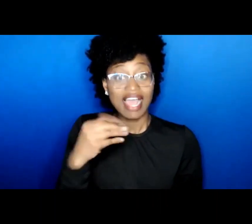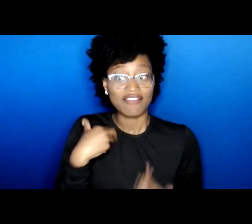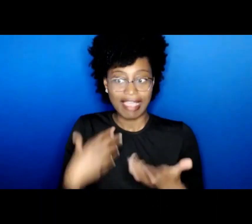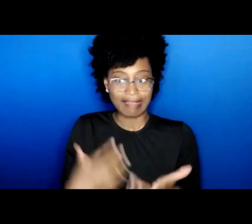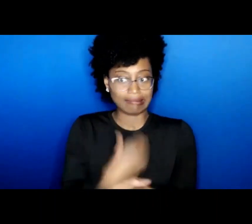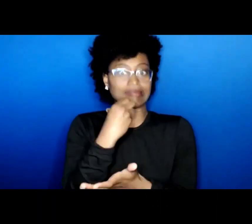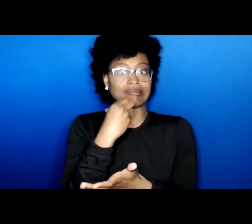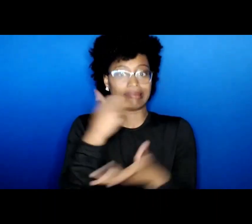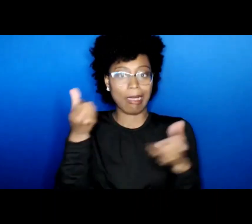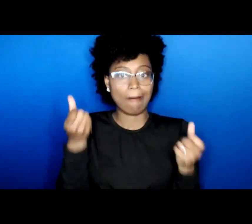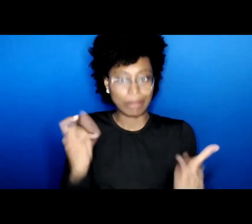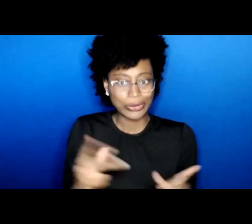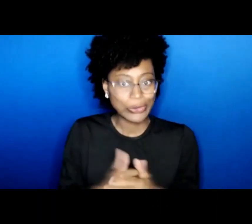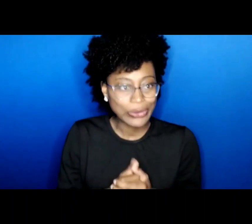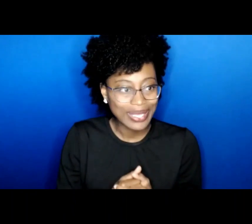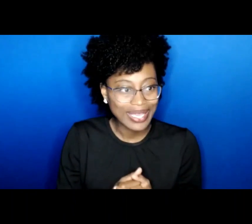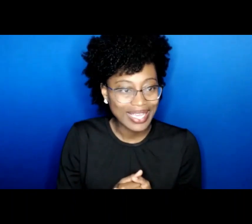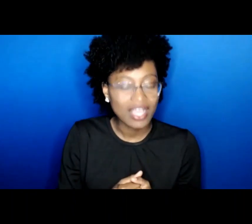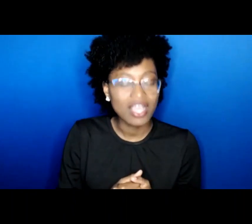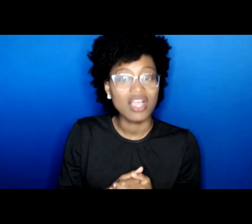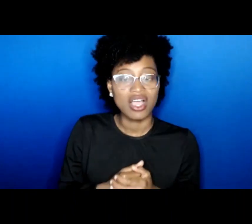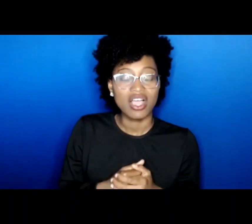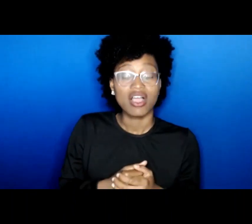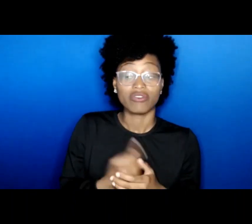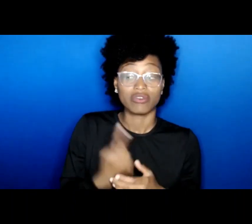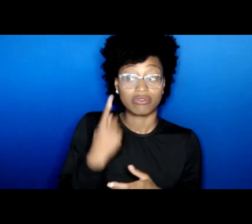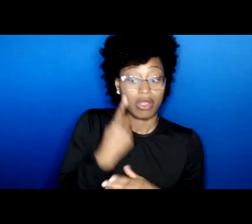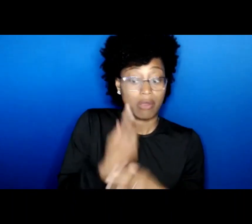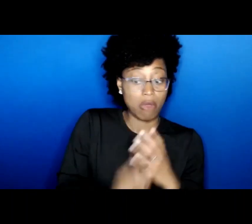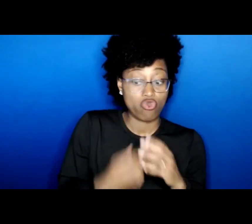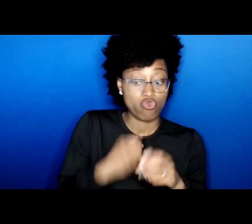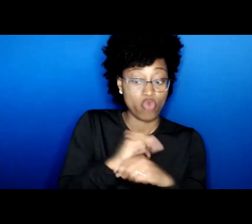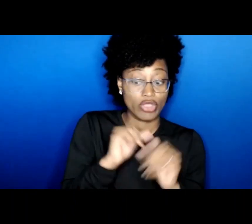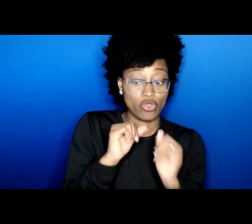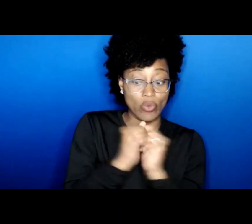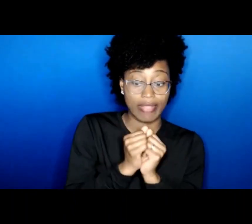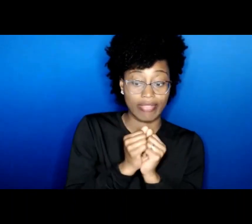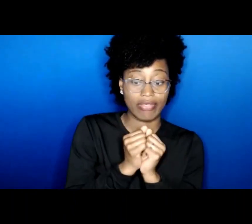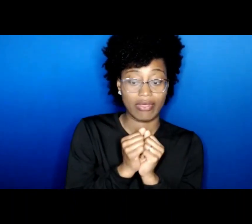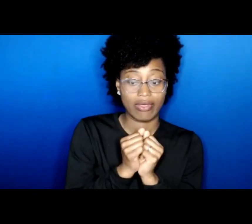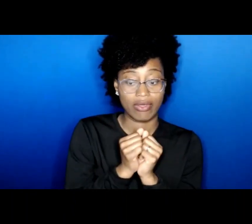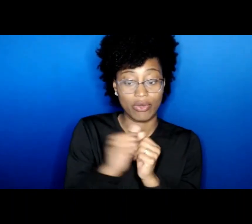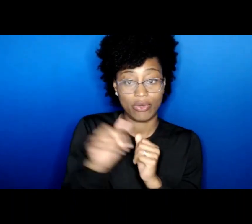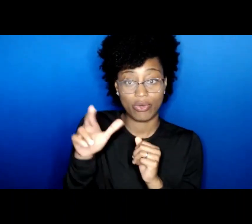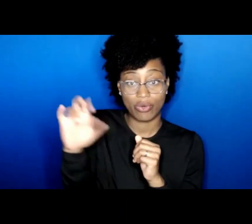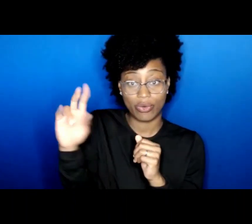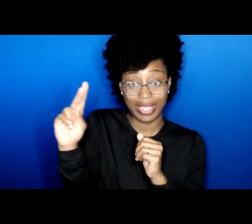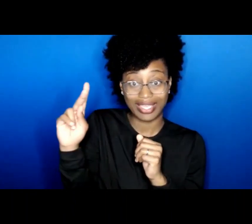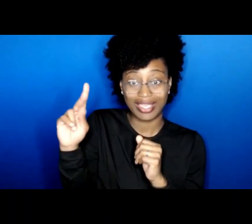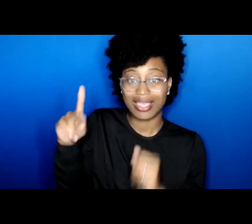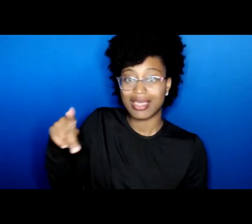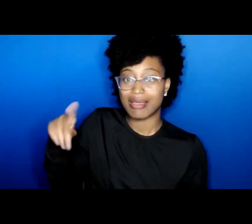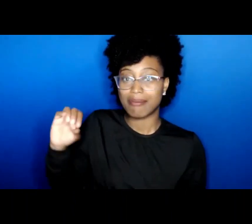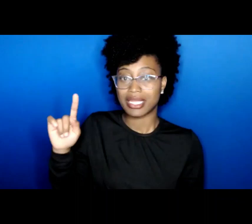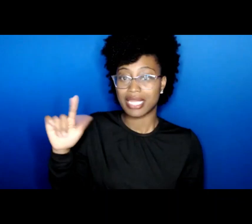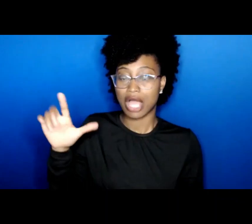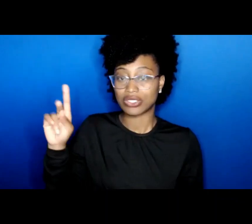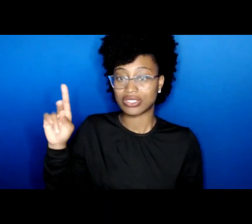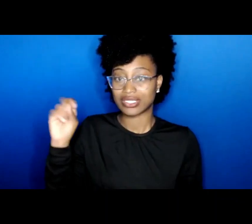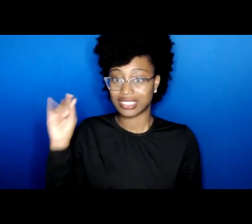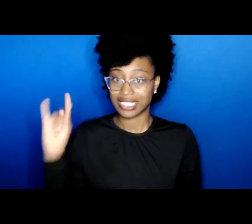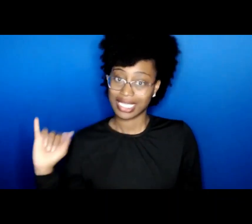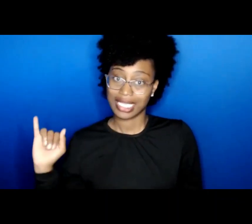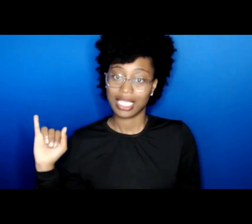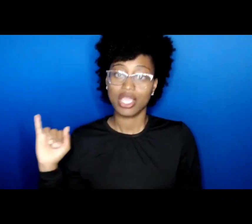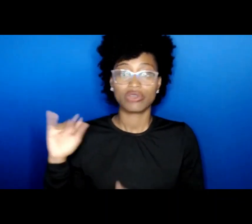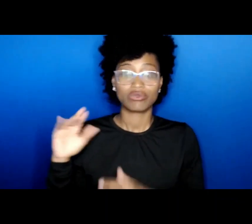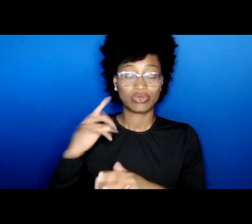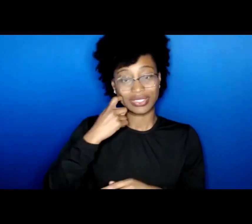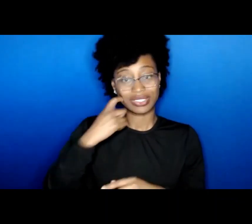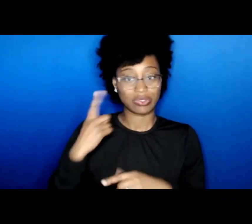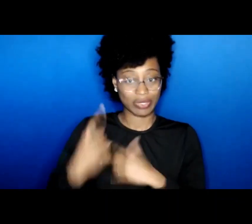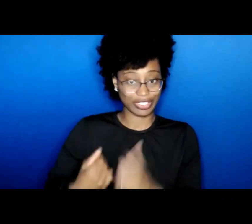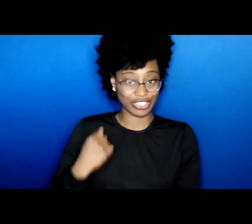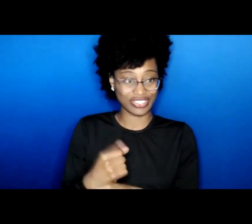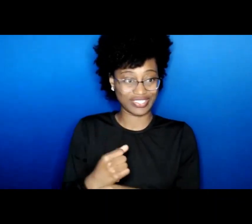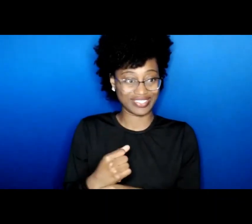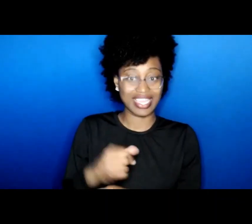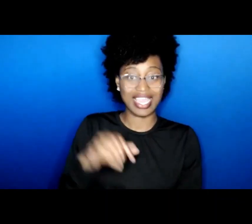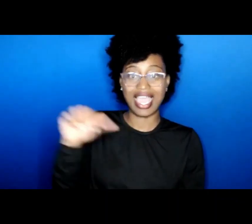07:46:50 of both working with Rick Pedolsky over this year and the aMuze inventor.